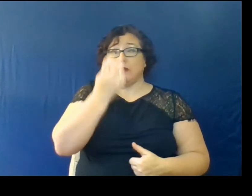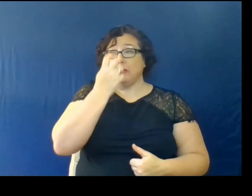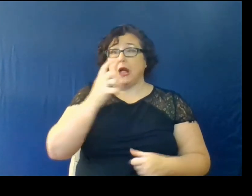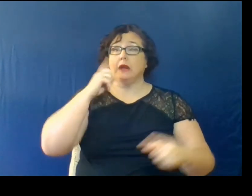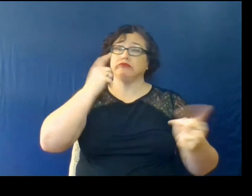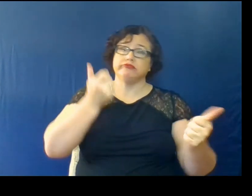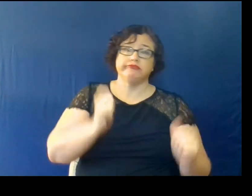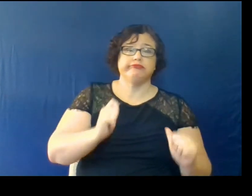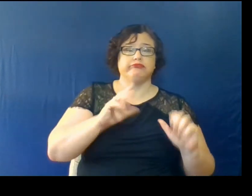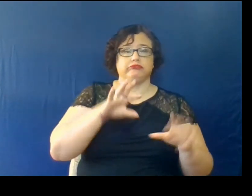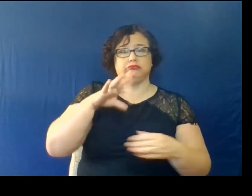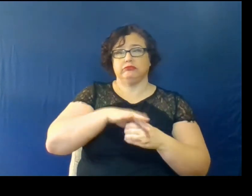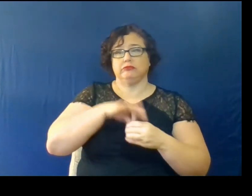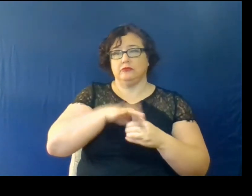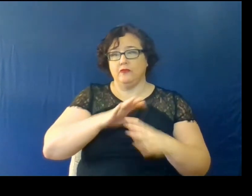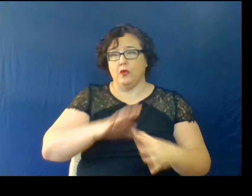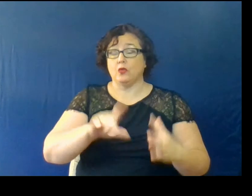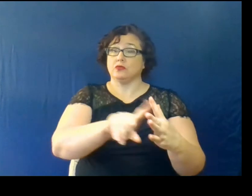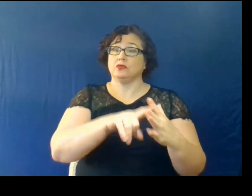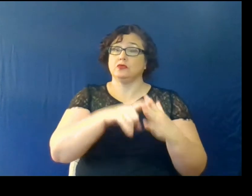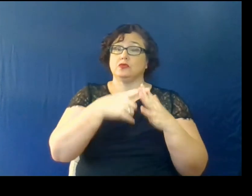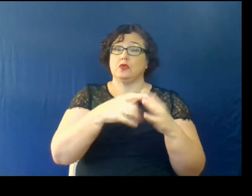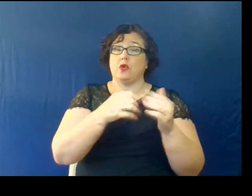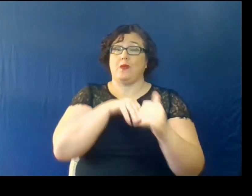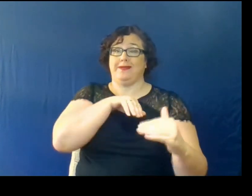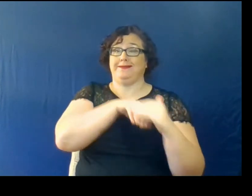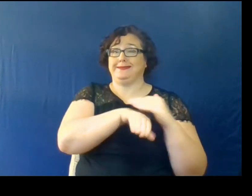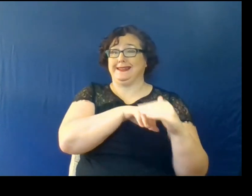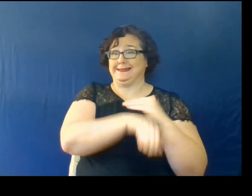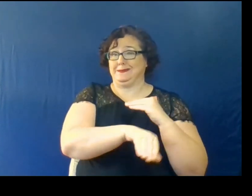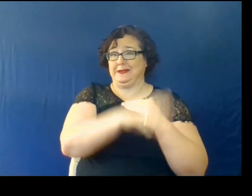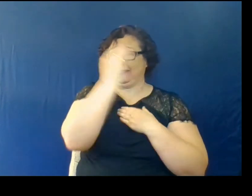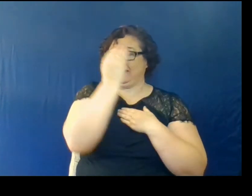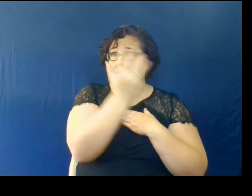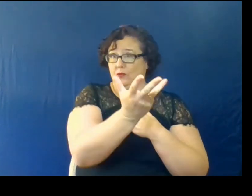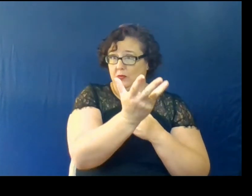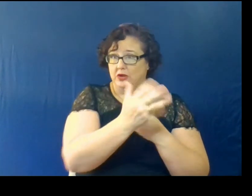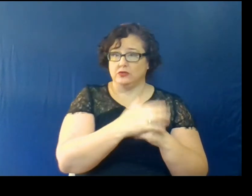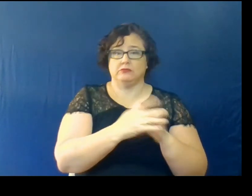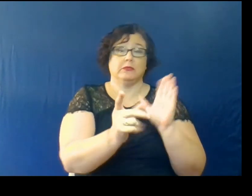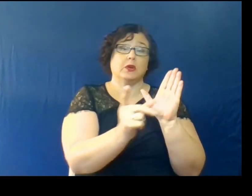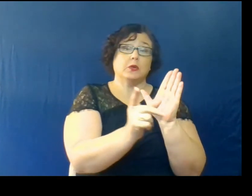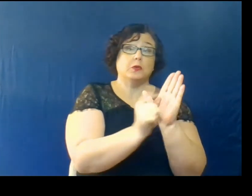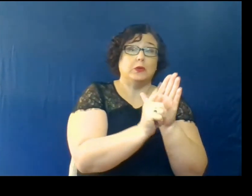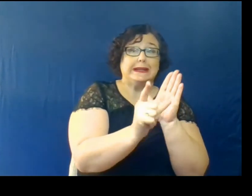accessing these information the material, whether it's printed or whether it's electronics. But also